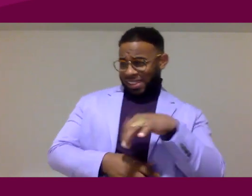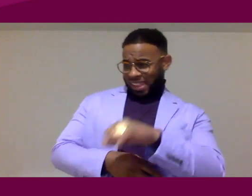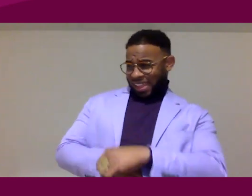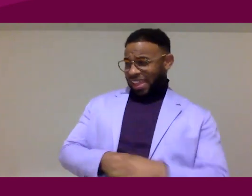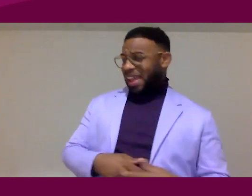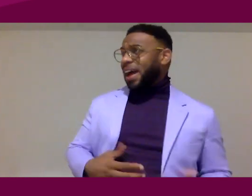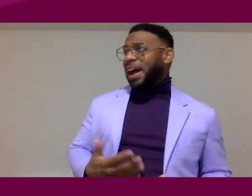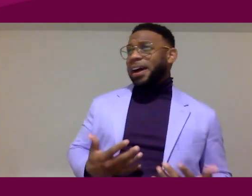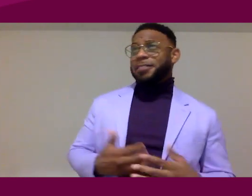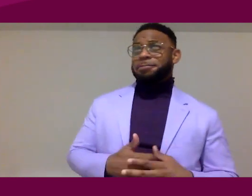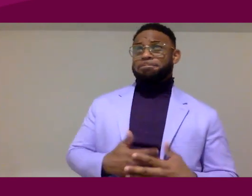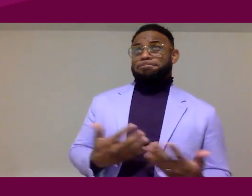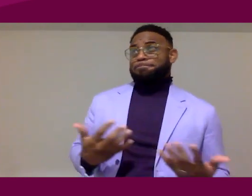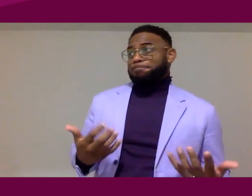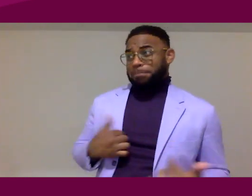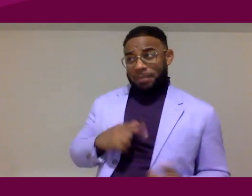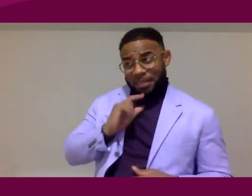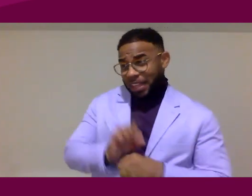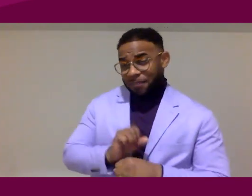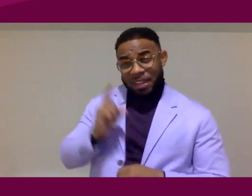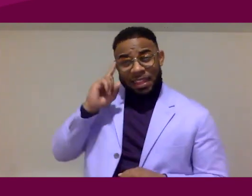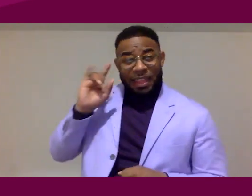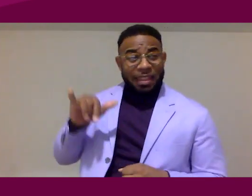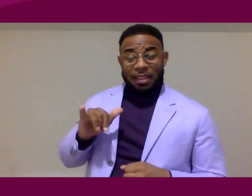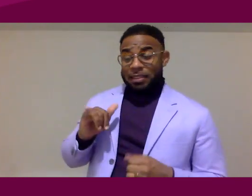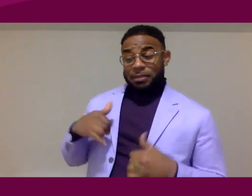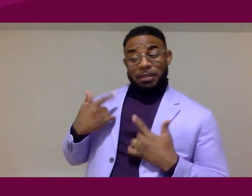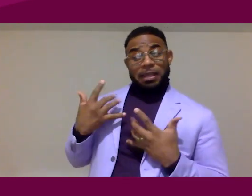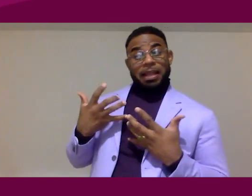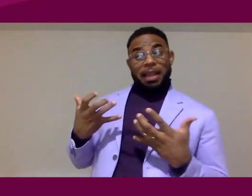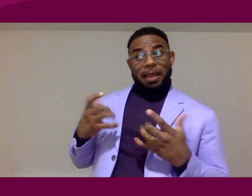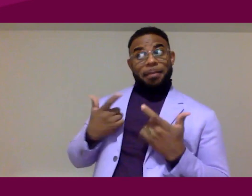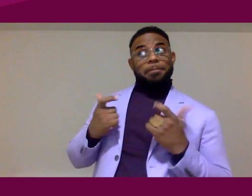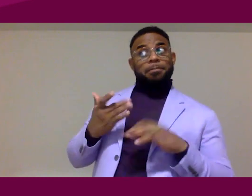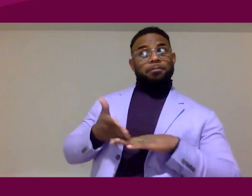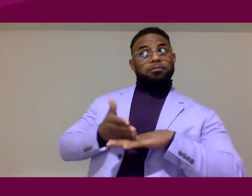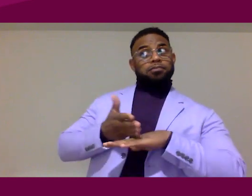Well, I definitely think there's been a lot of major improvements.